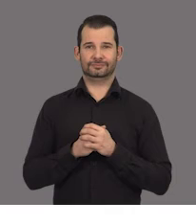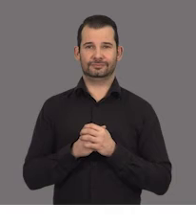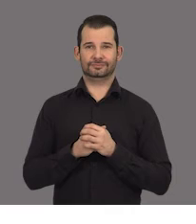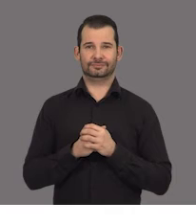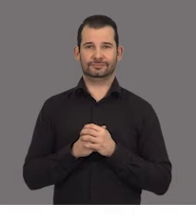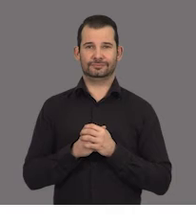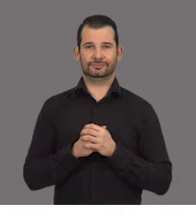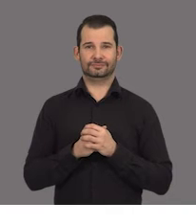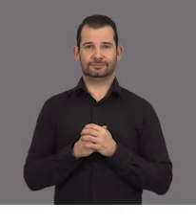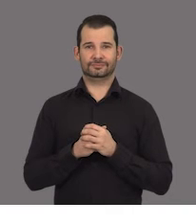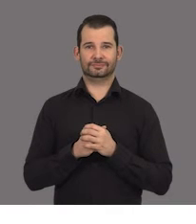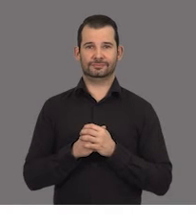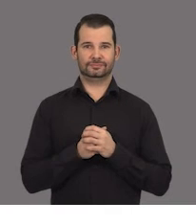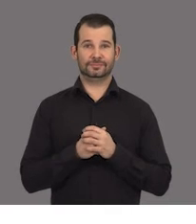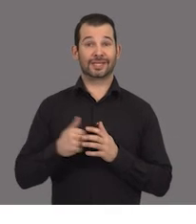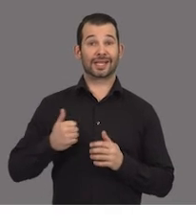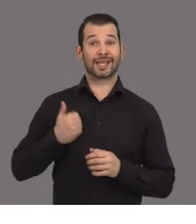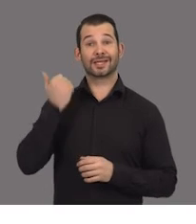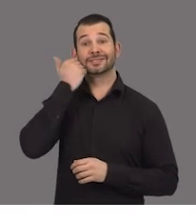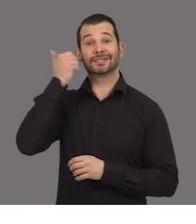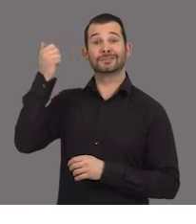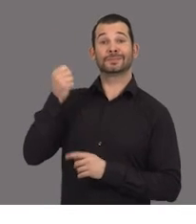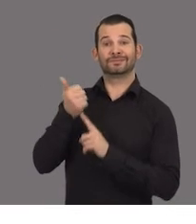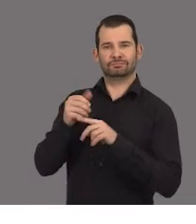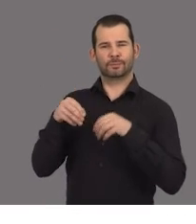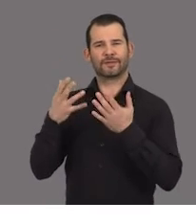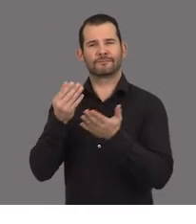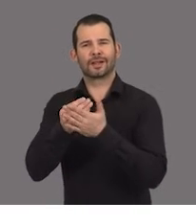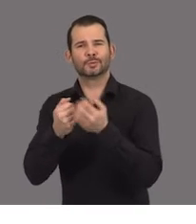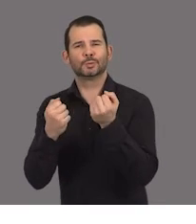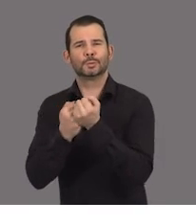The Canada dental benefit provides financial support for families who have